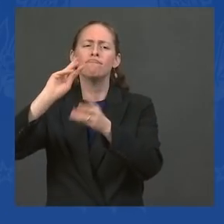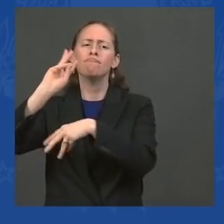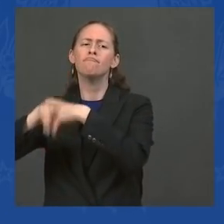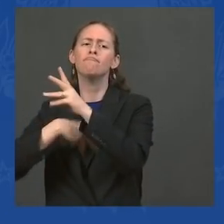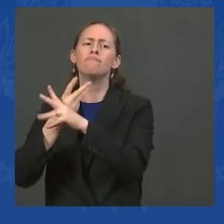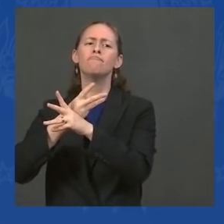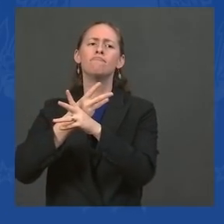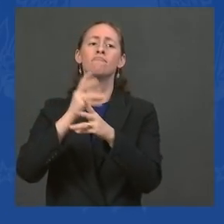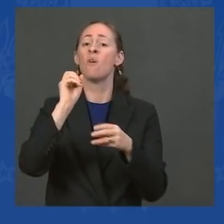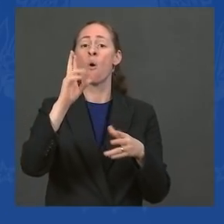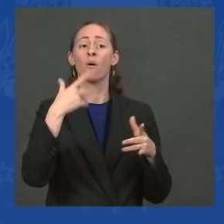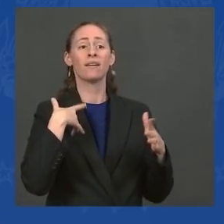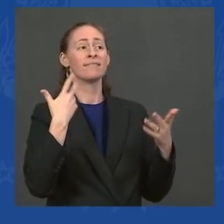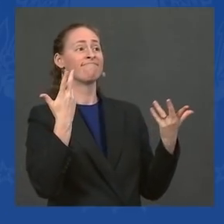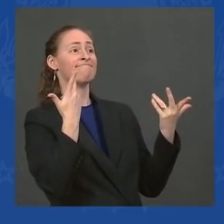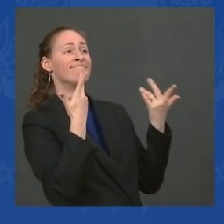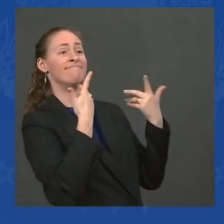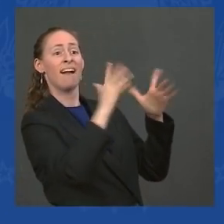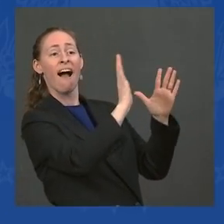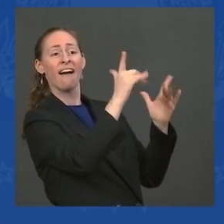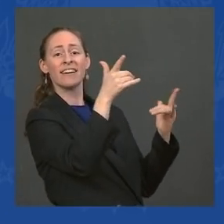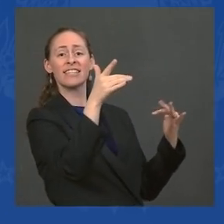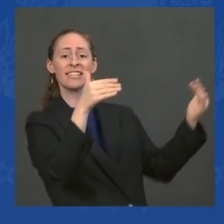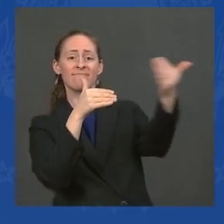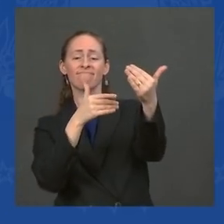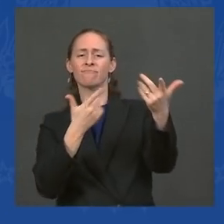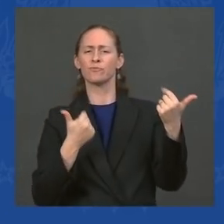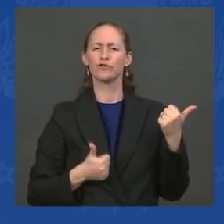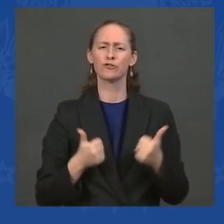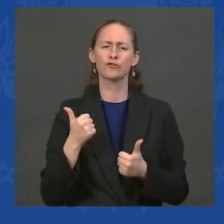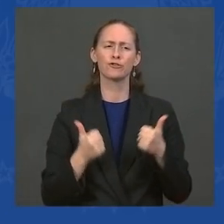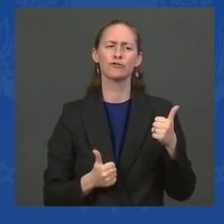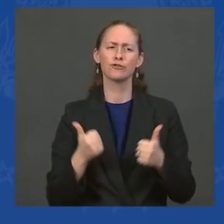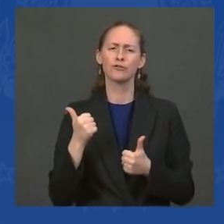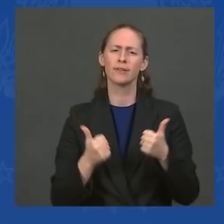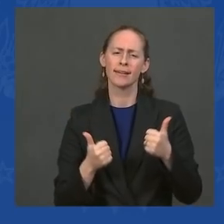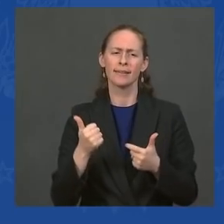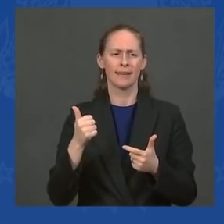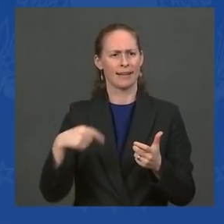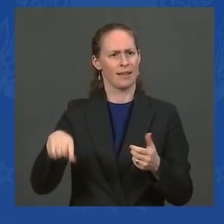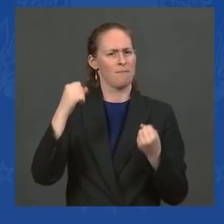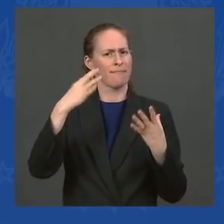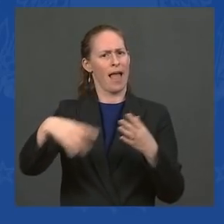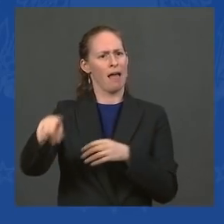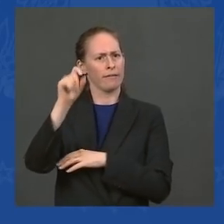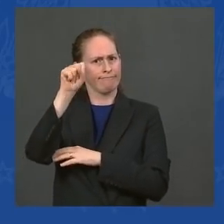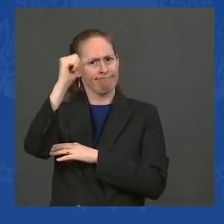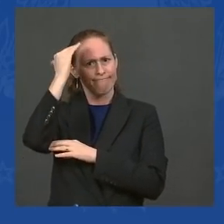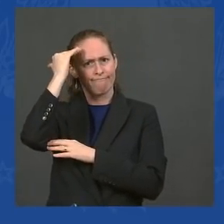Folks -- a lot of folks know what's at stake in the infrastructure bill. It's about rebuilding the arteries of our economy,